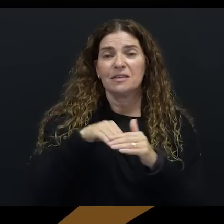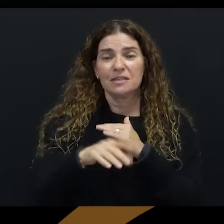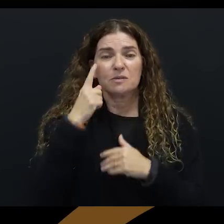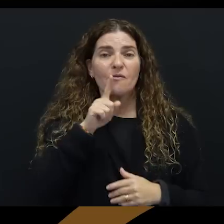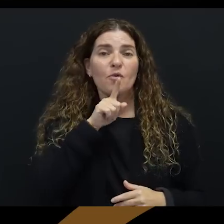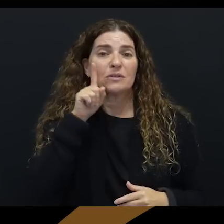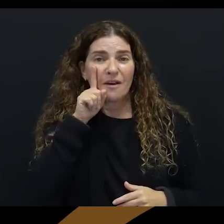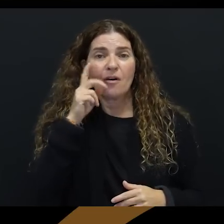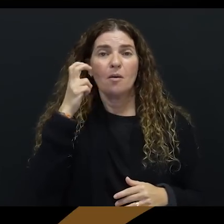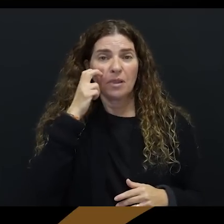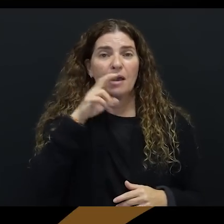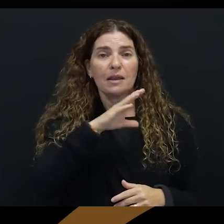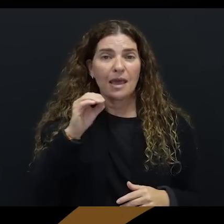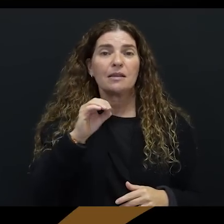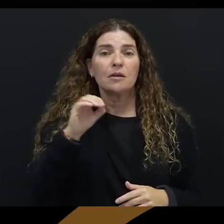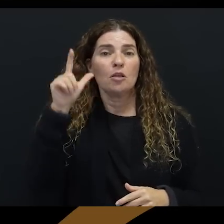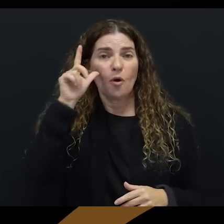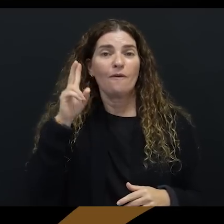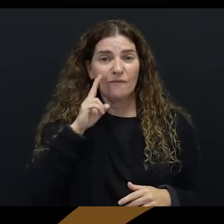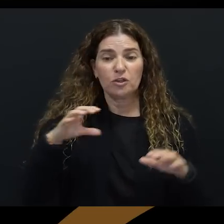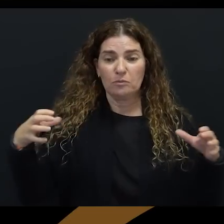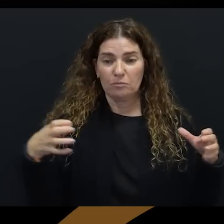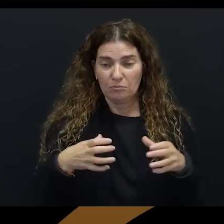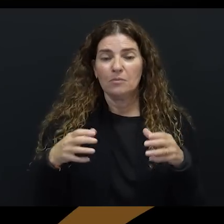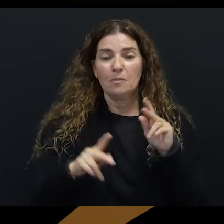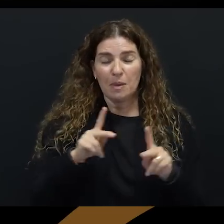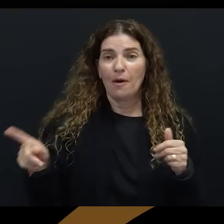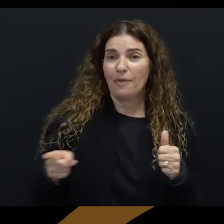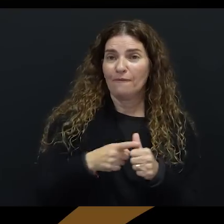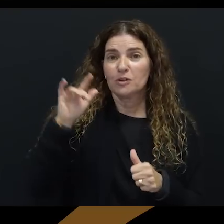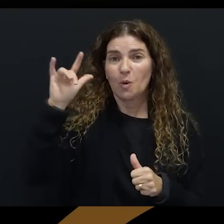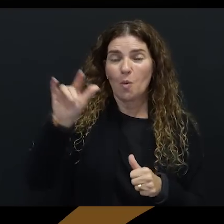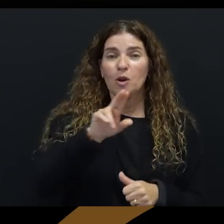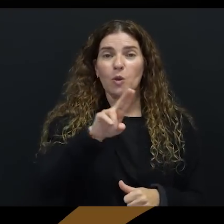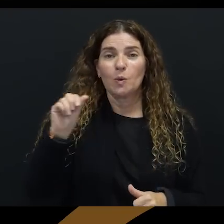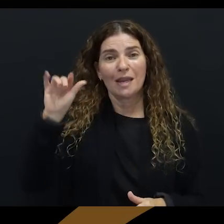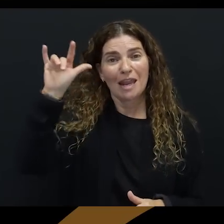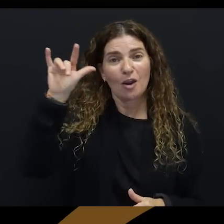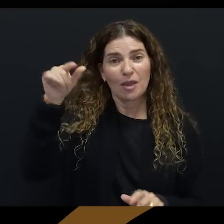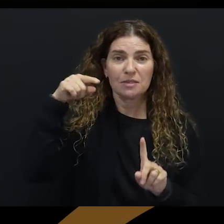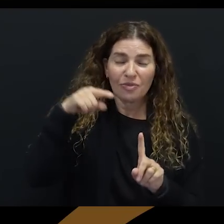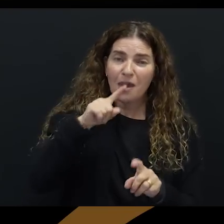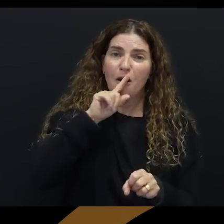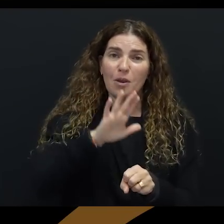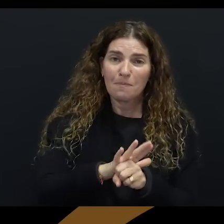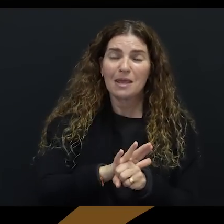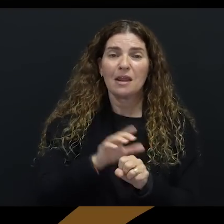accessibility in the blind, DeafBlind, and low vision communities. Our first awardee, United Airlines.